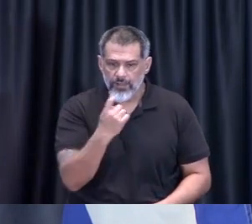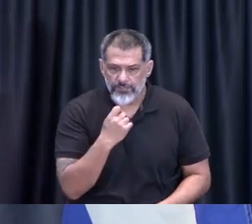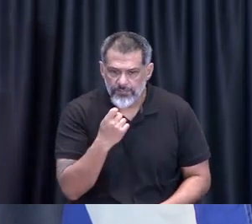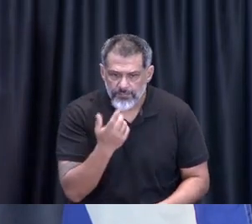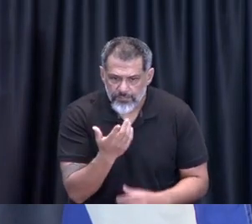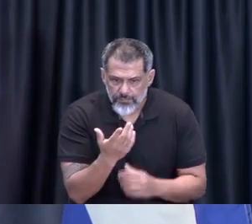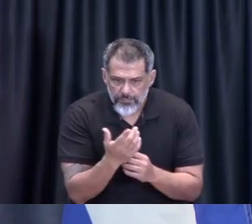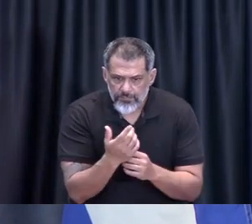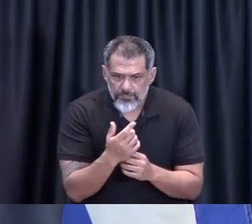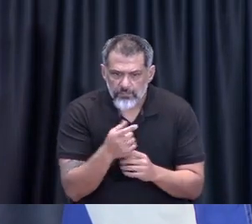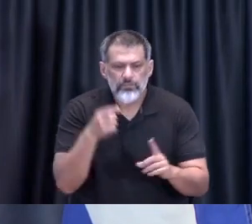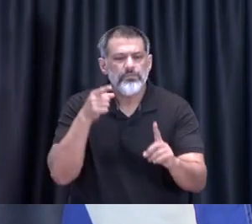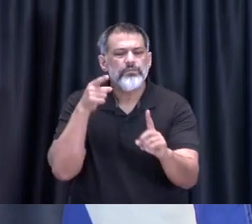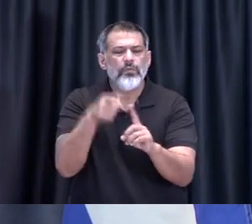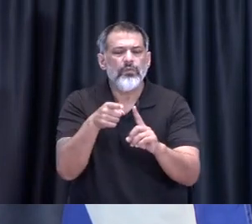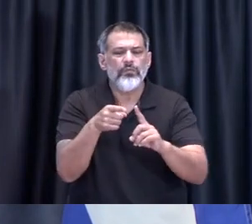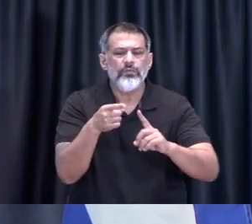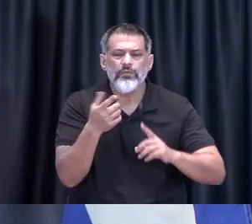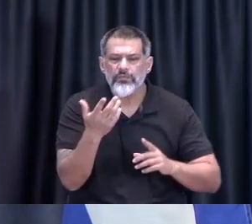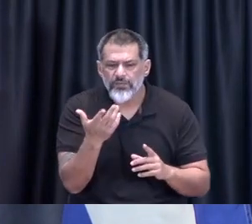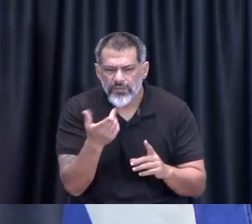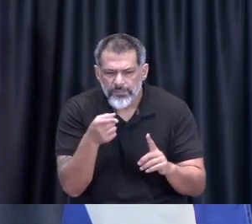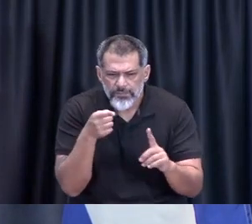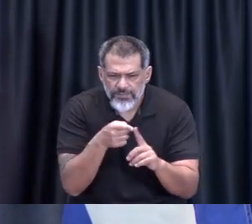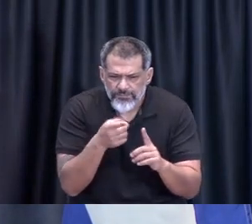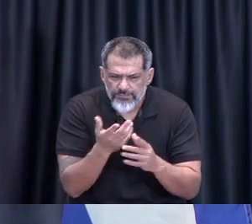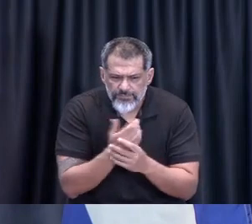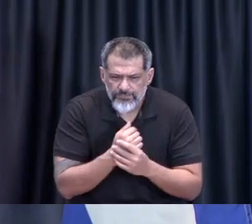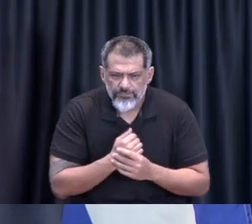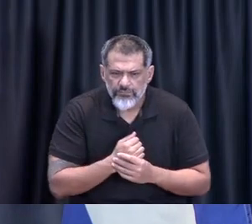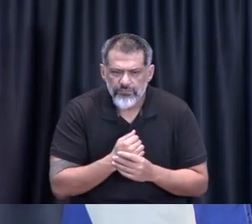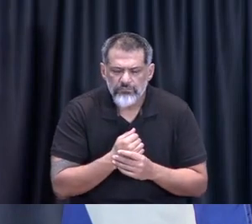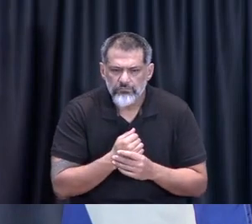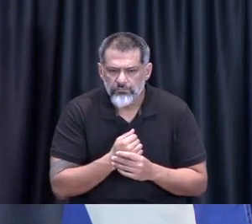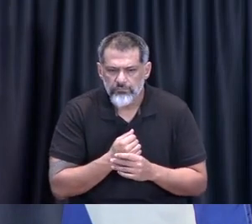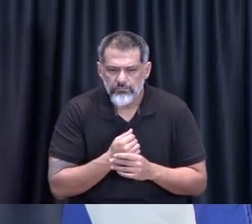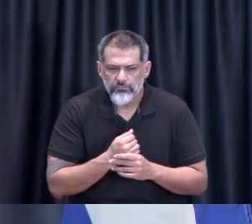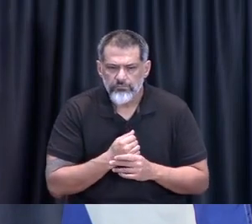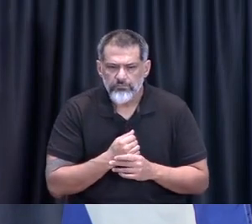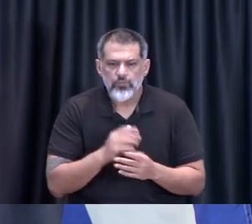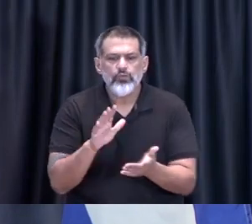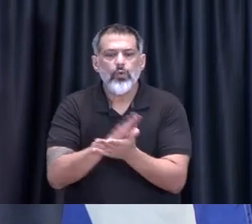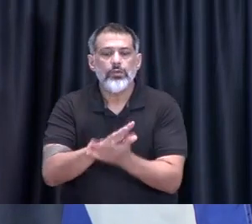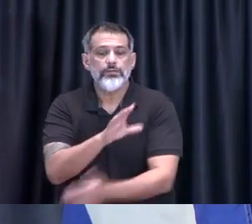more specifically on. The clinics and schools, perhaps